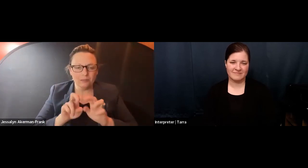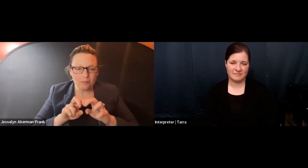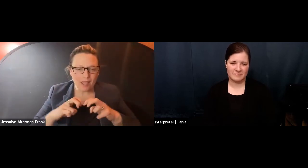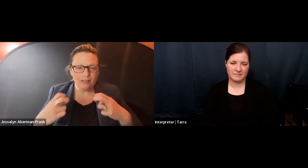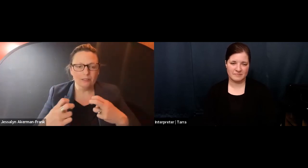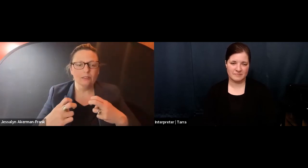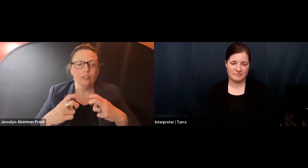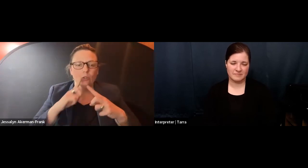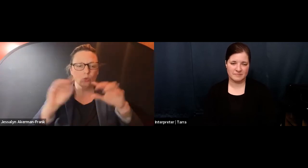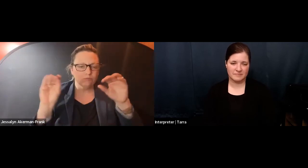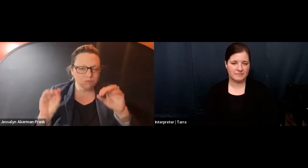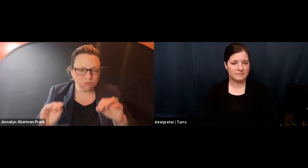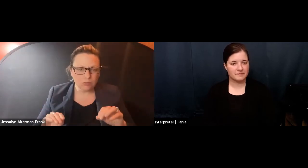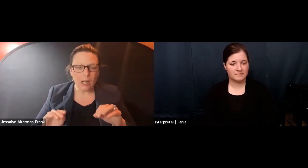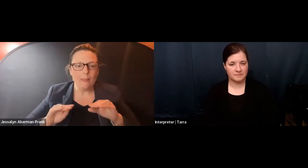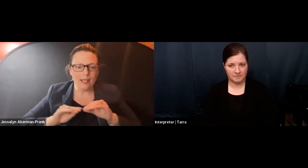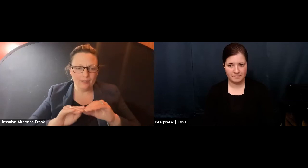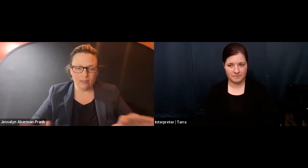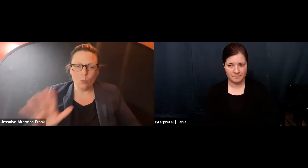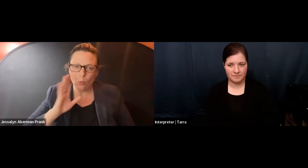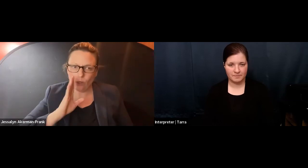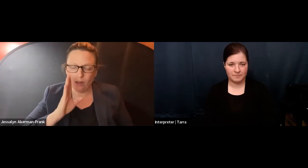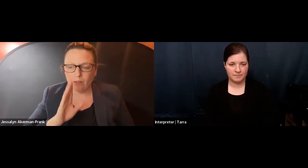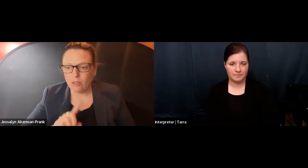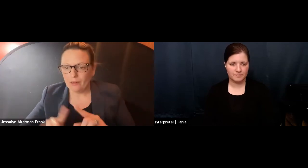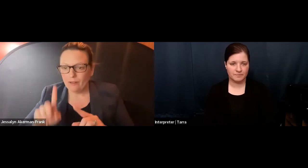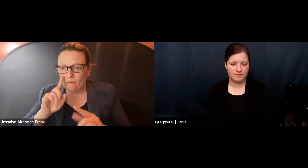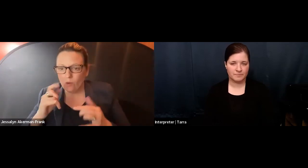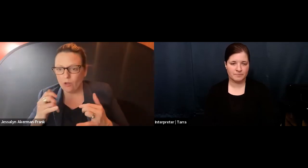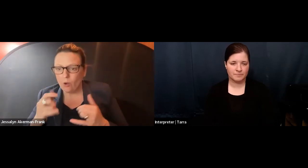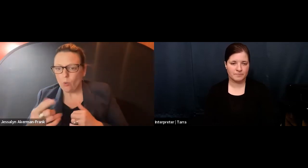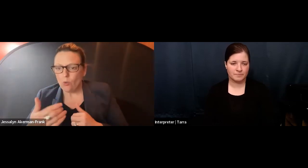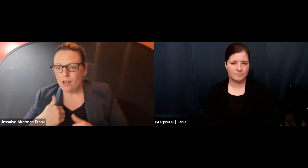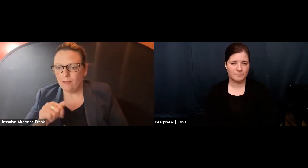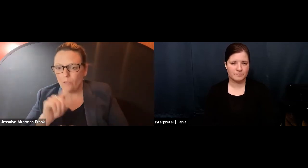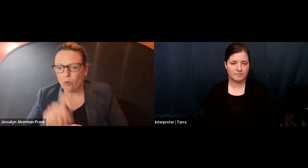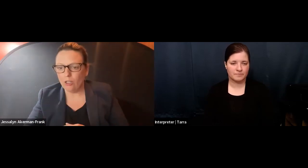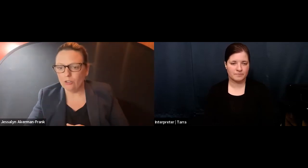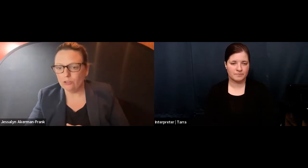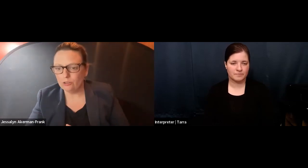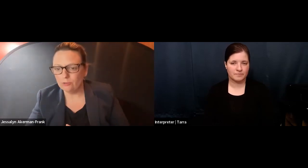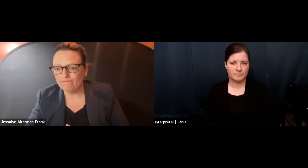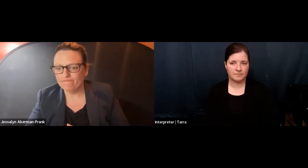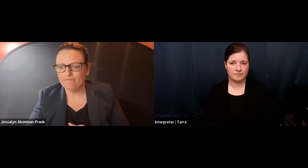We have many many questions.